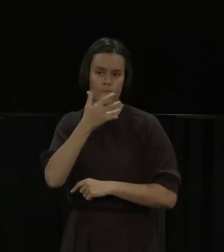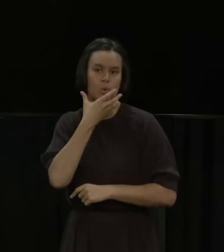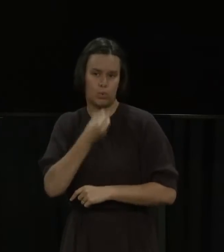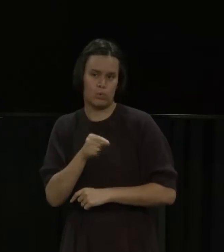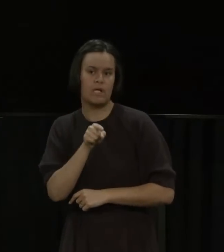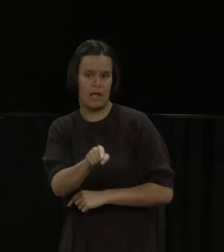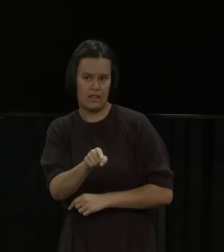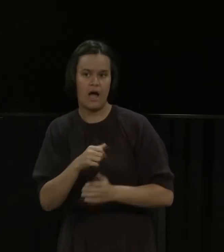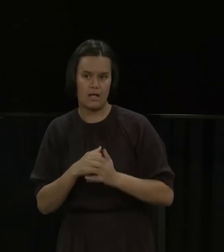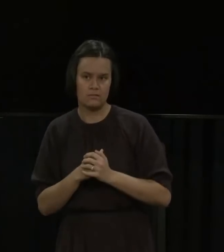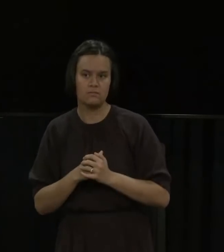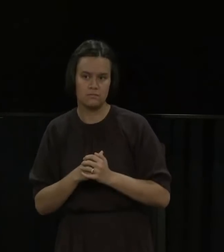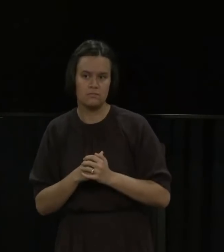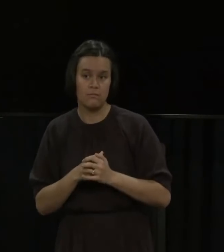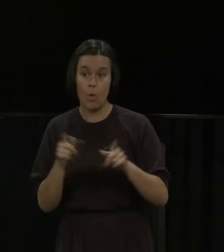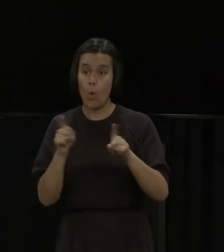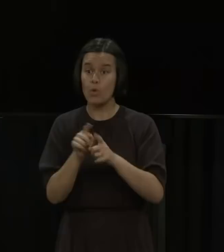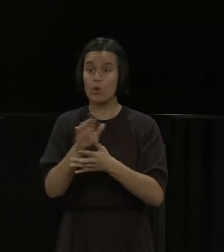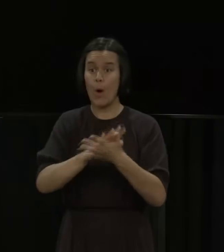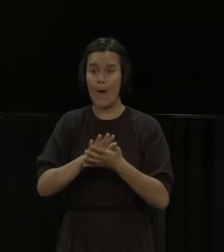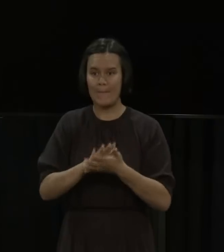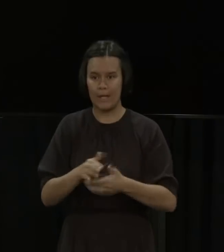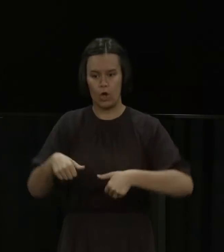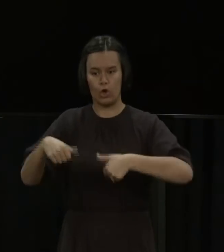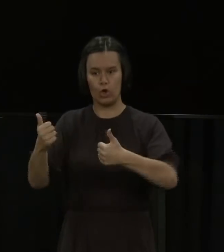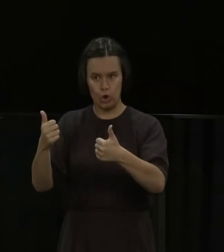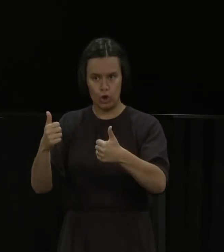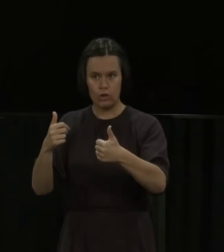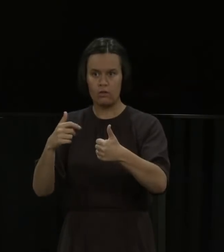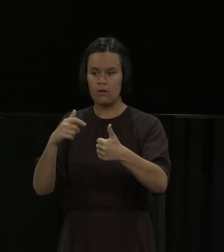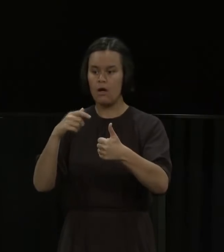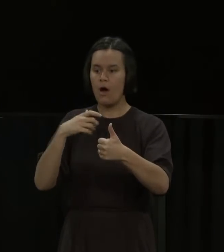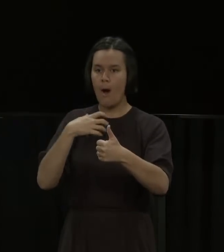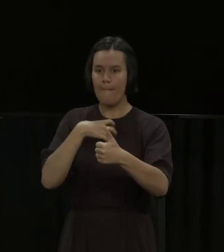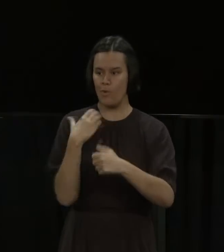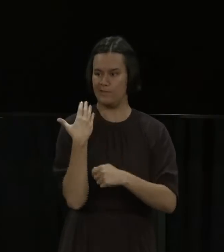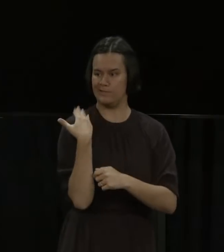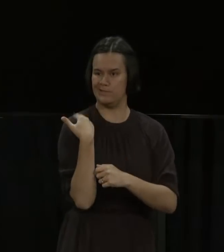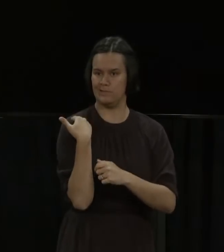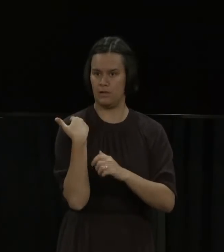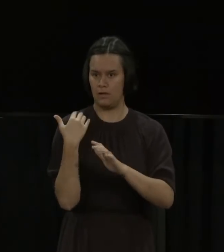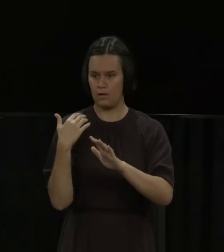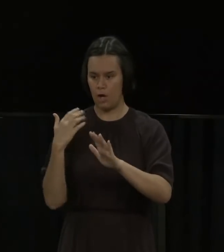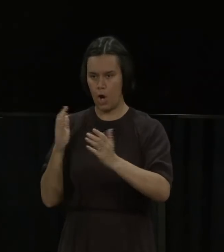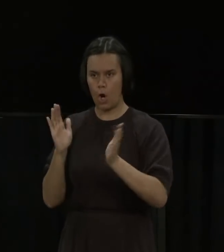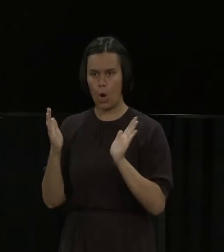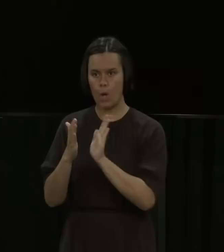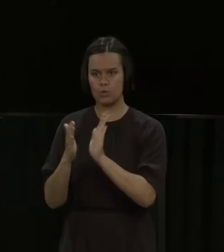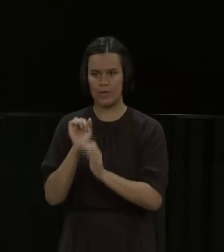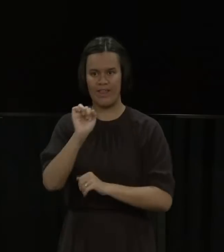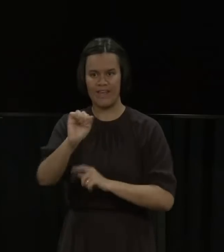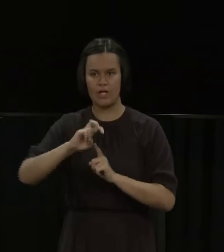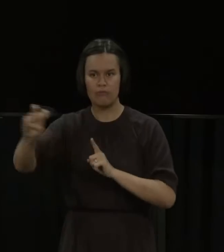used as part of a predeparture testing requirement and is more likely to be widely available at airports only to airports for people to satisfy those predeparture testing